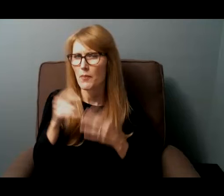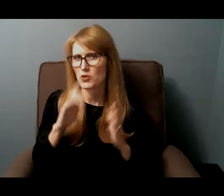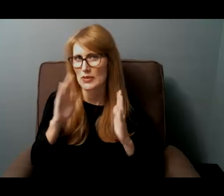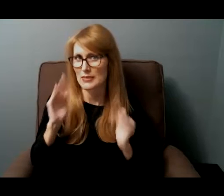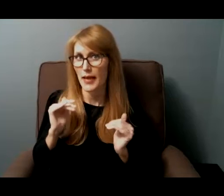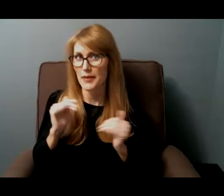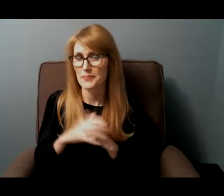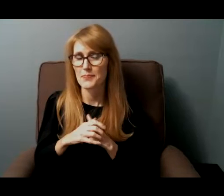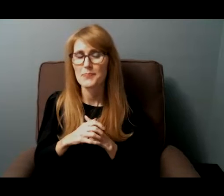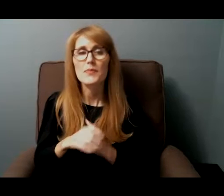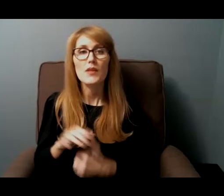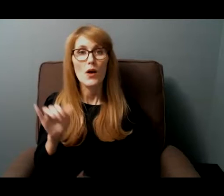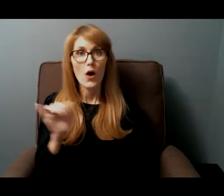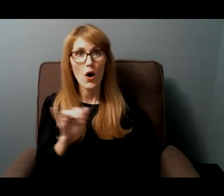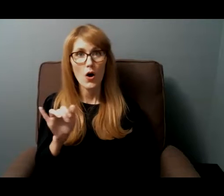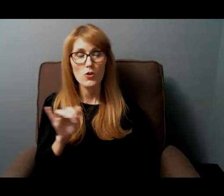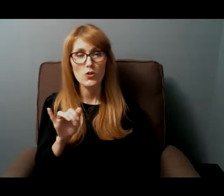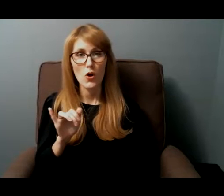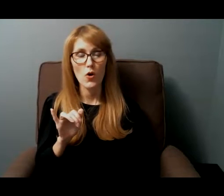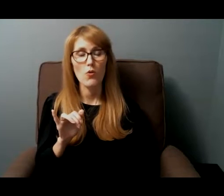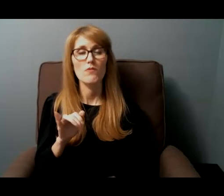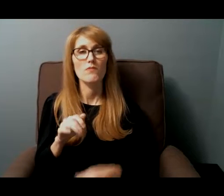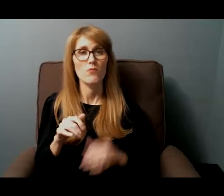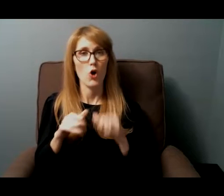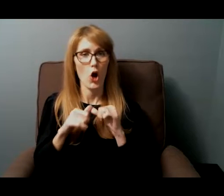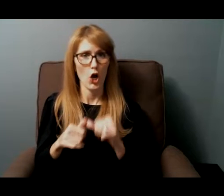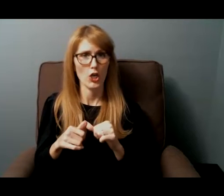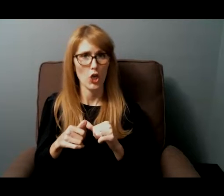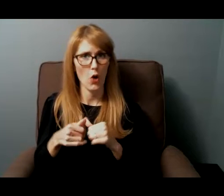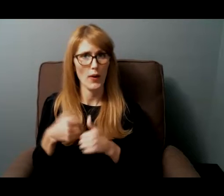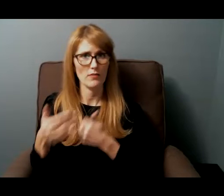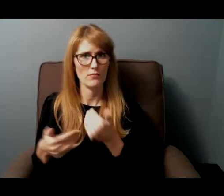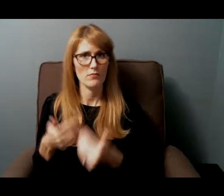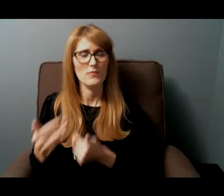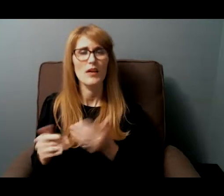But then also, on an ongoing basis, you are going to eventually want to be reporting your